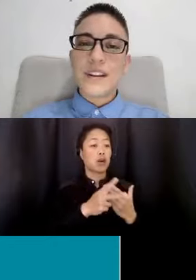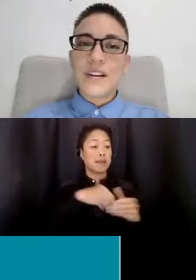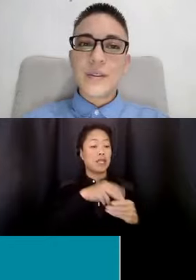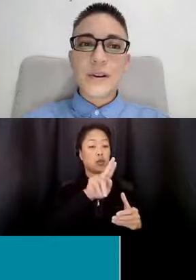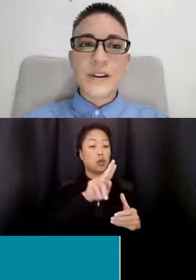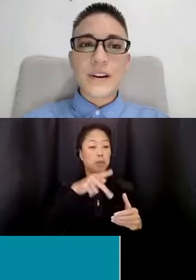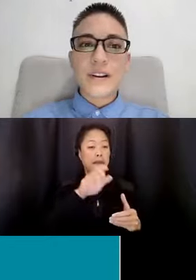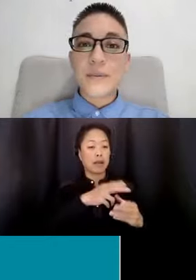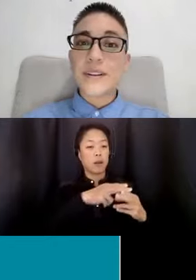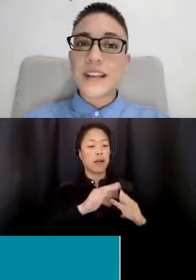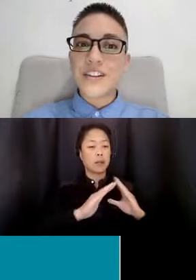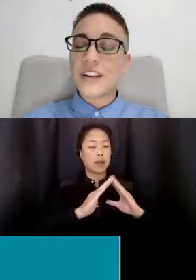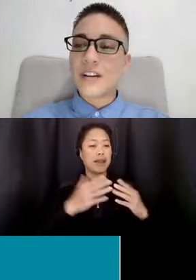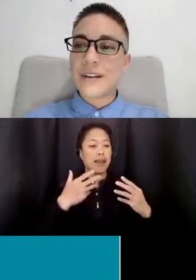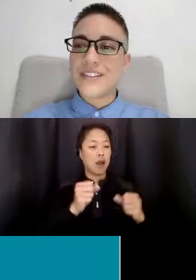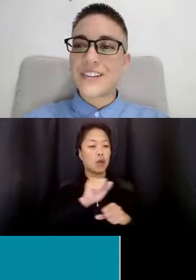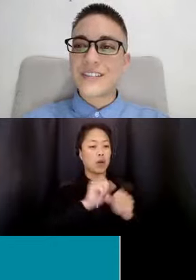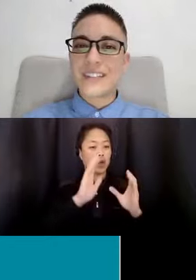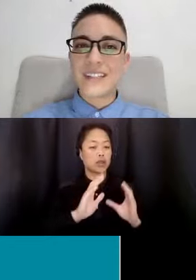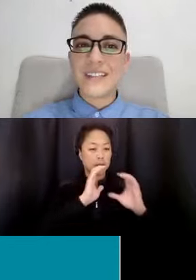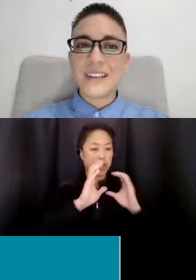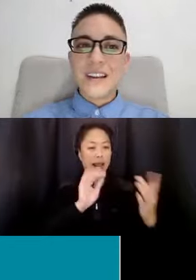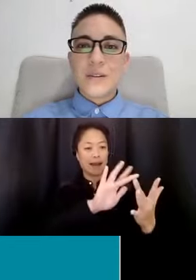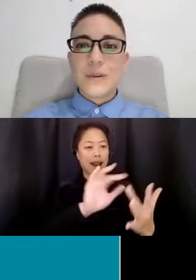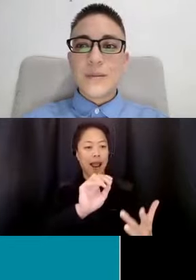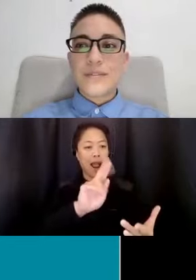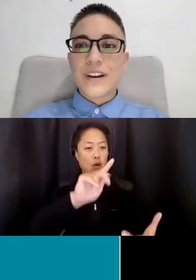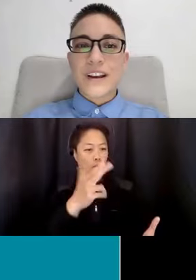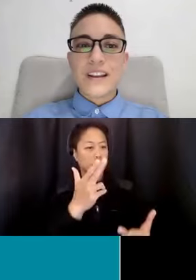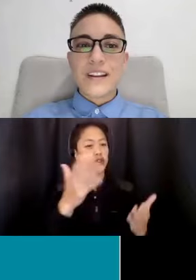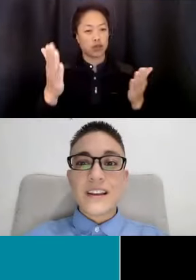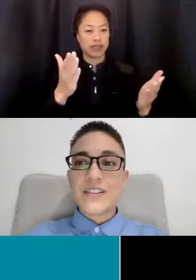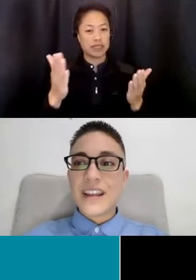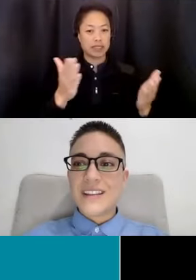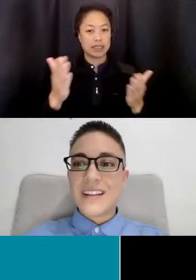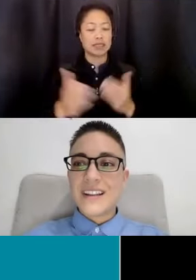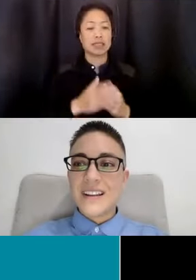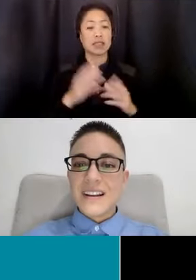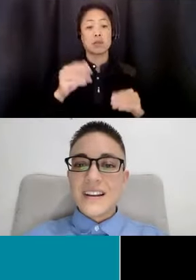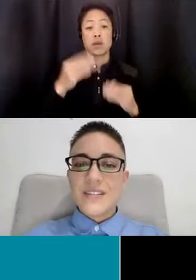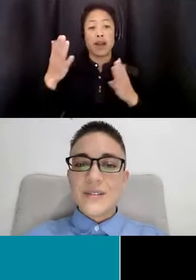Community Health Worker Communication and Outreach Services. We provide education to